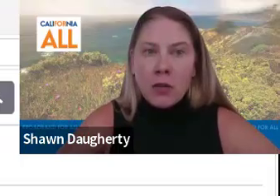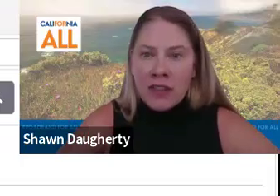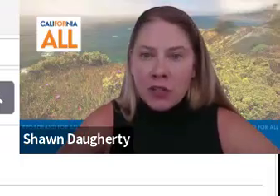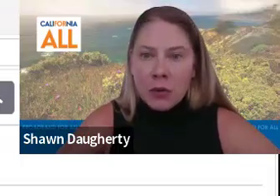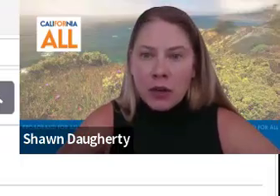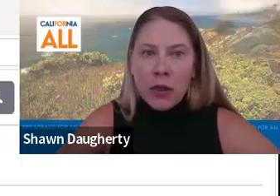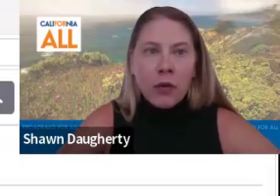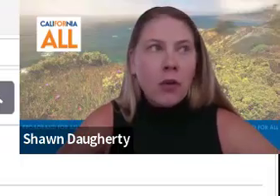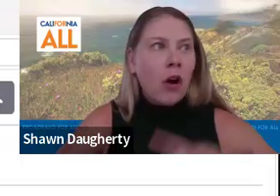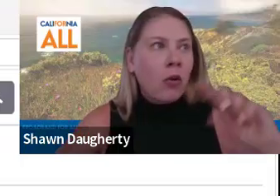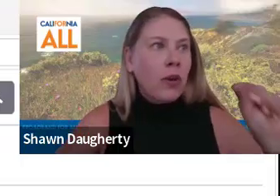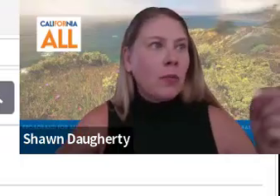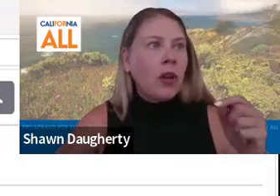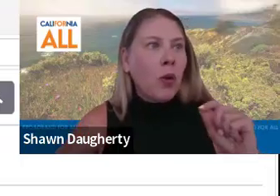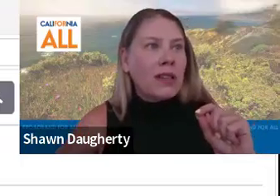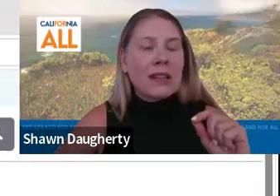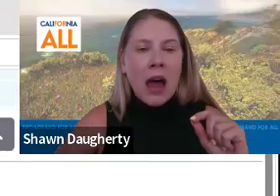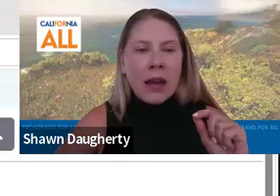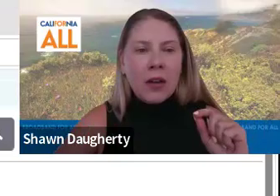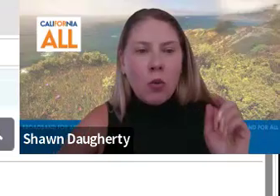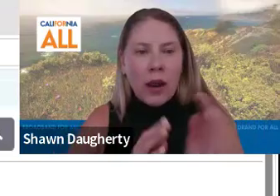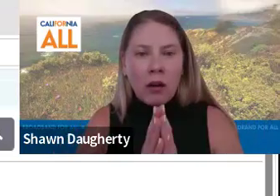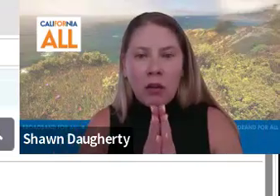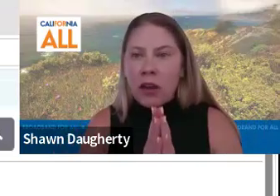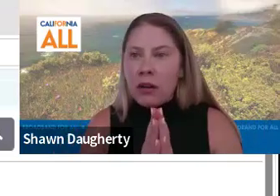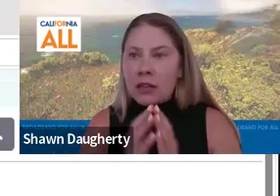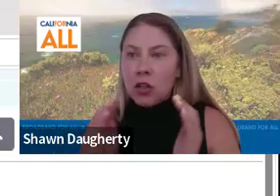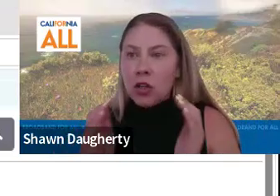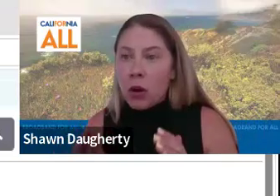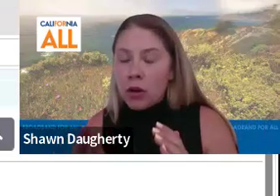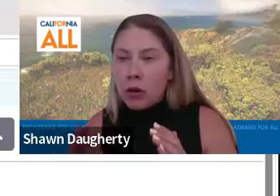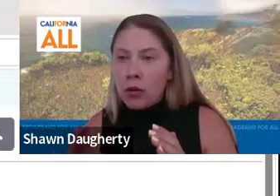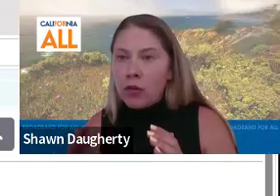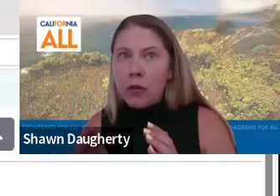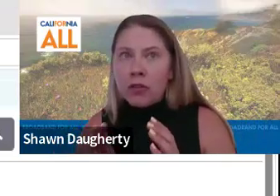I know that that was a quick run-through. We can pull up one slide where there is a QR code, where